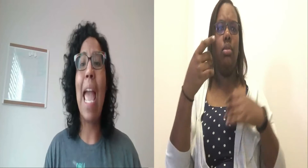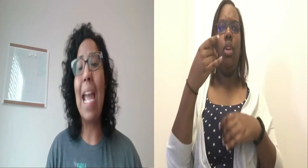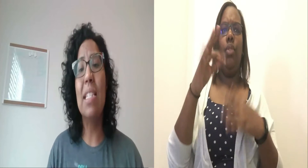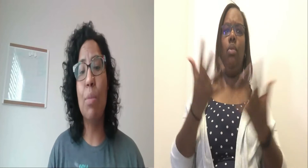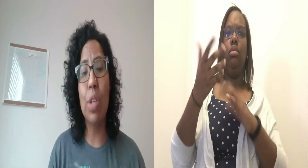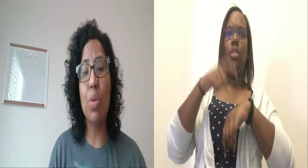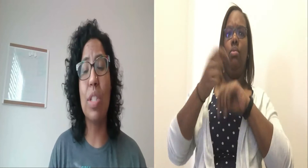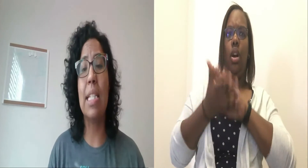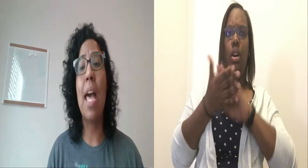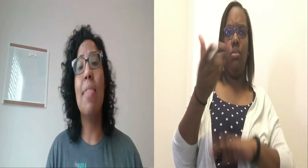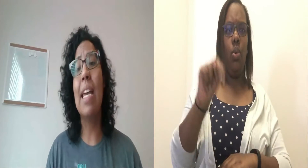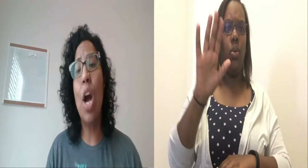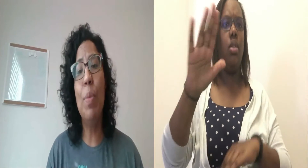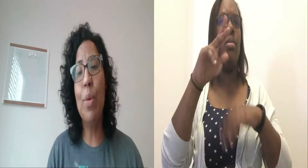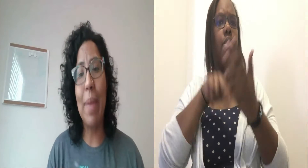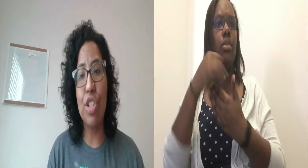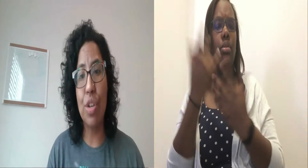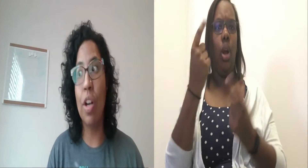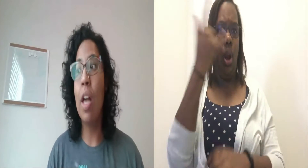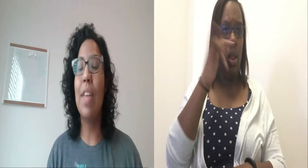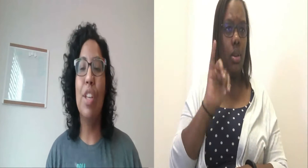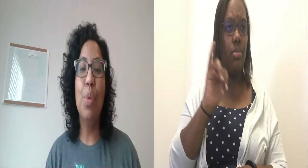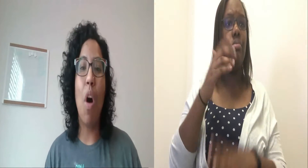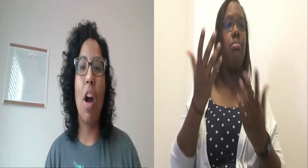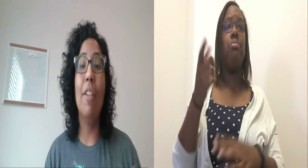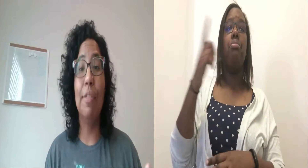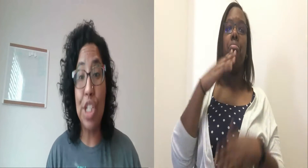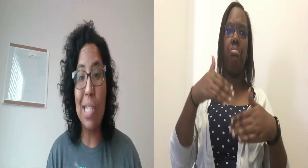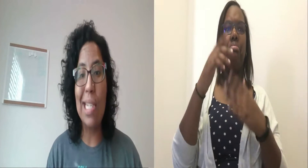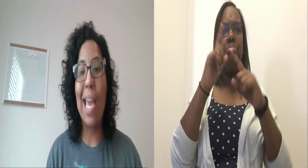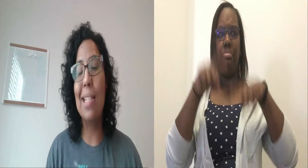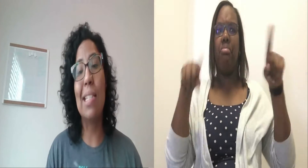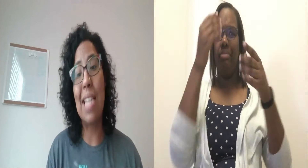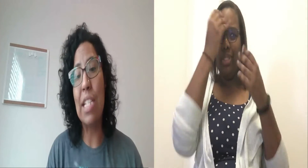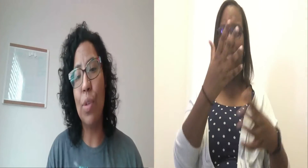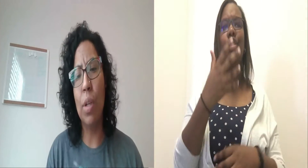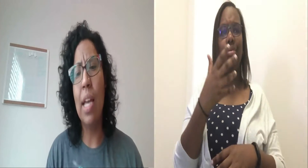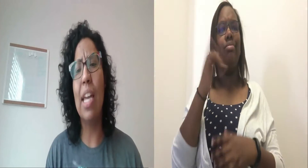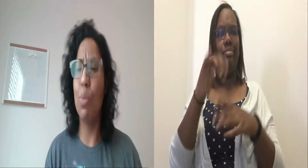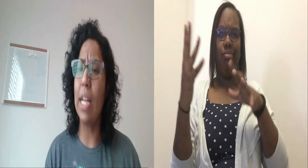and some resources that can help you make sure that you are efficient and successful in running